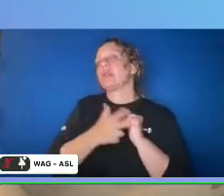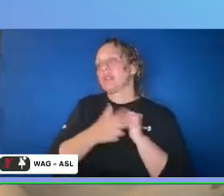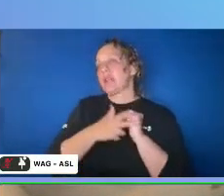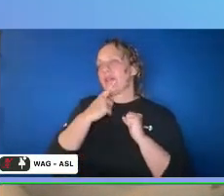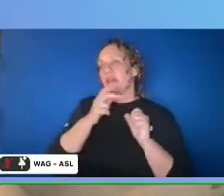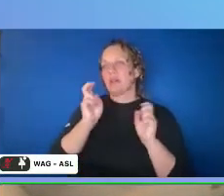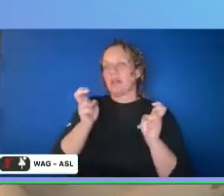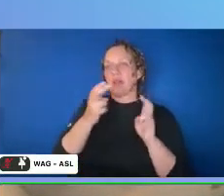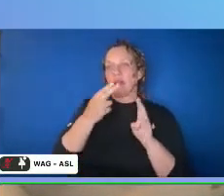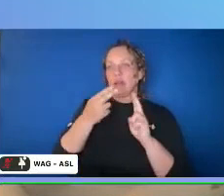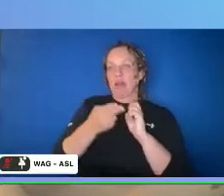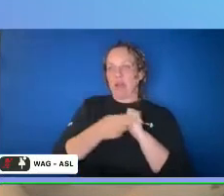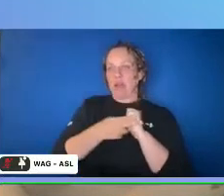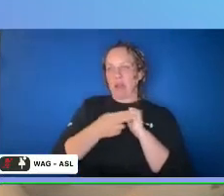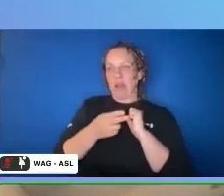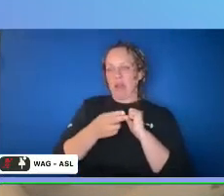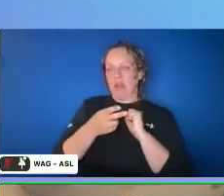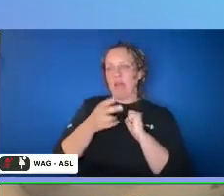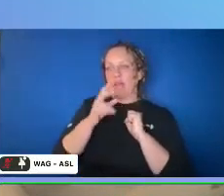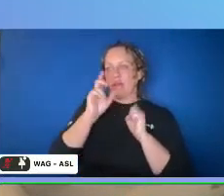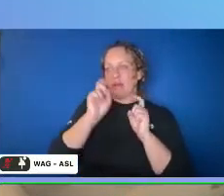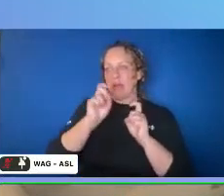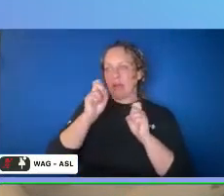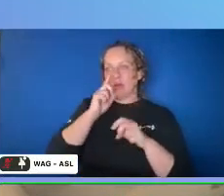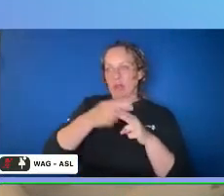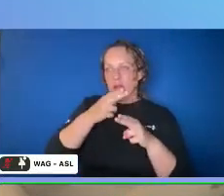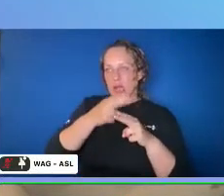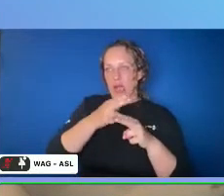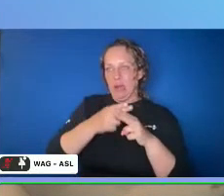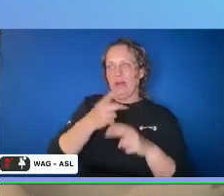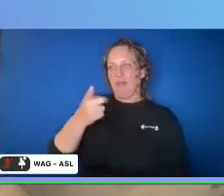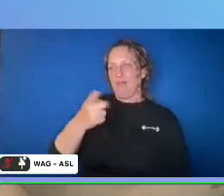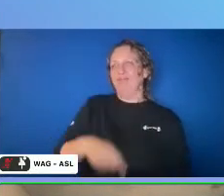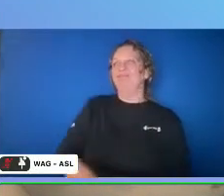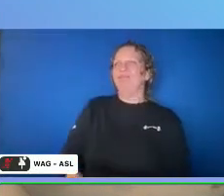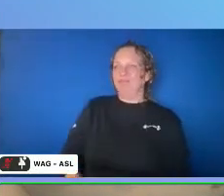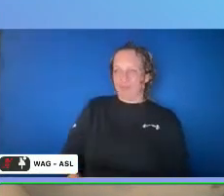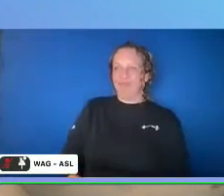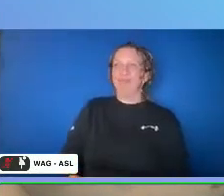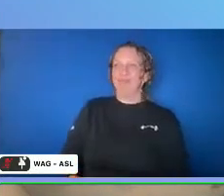I click save test and I'm gonna say, hello Axe con. Super excited to be here.